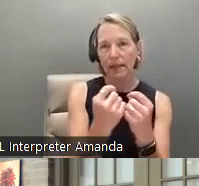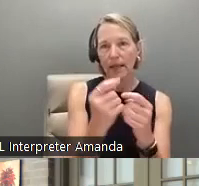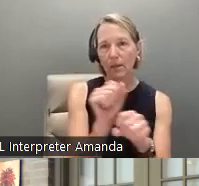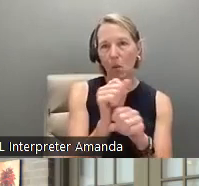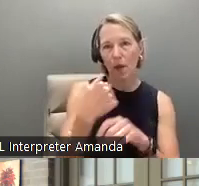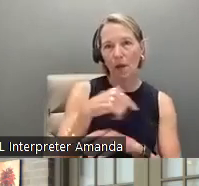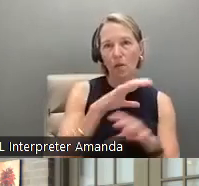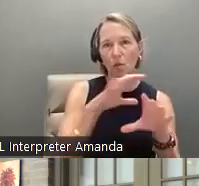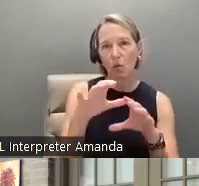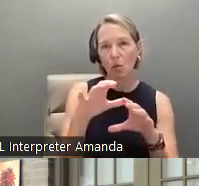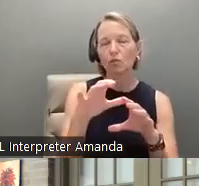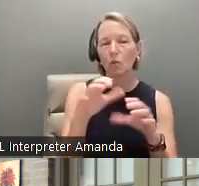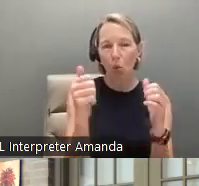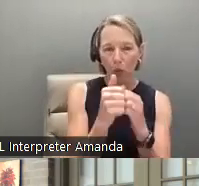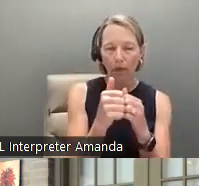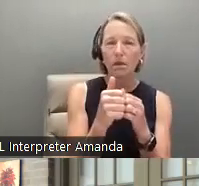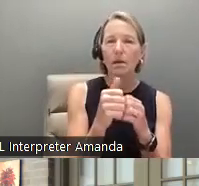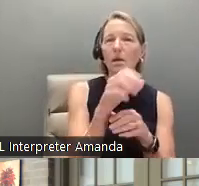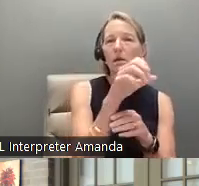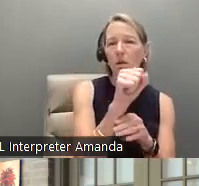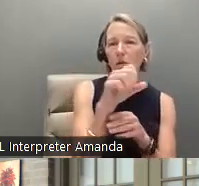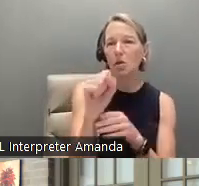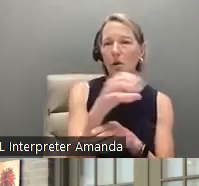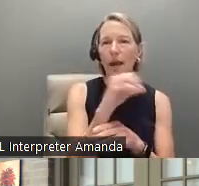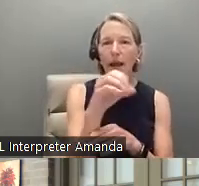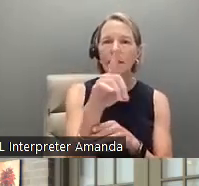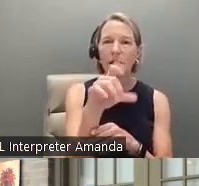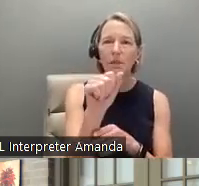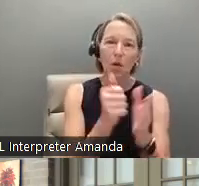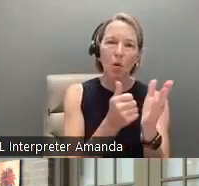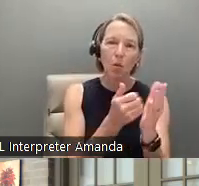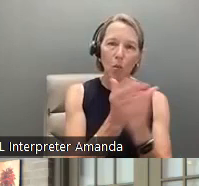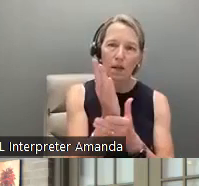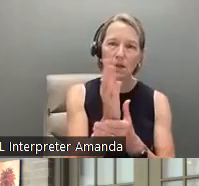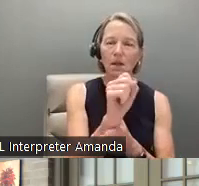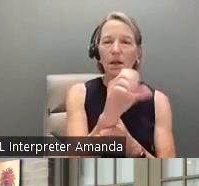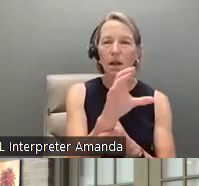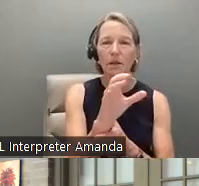team does um with social security and Disability Rights South Carolina next time slide please